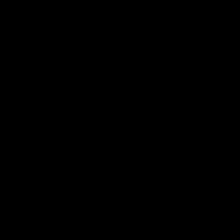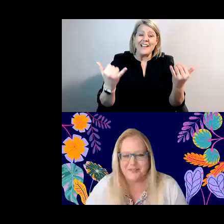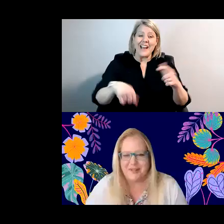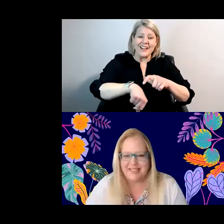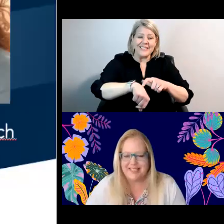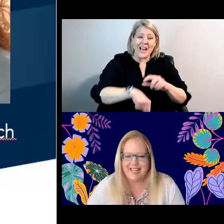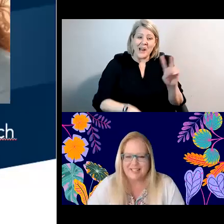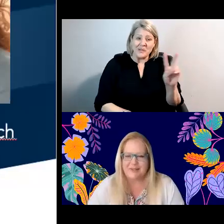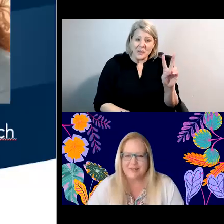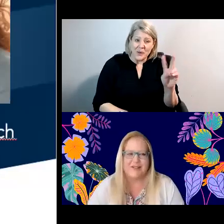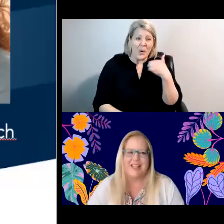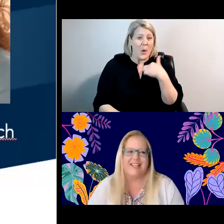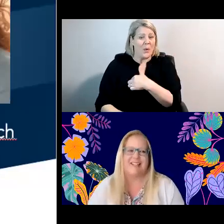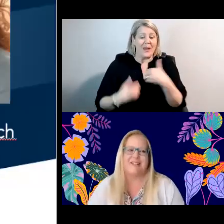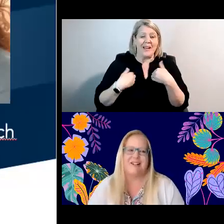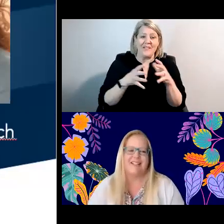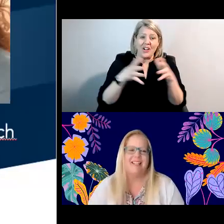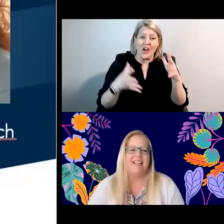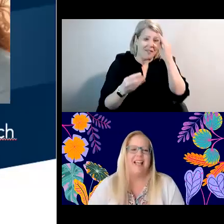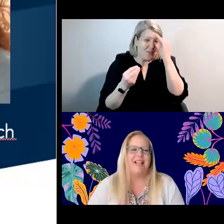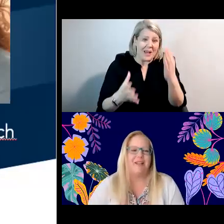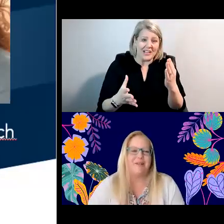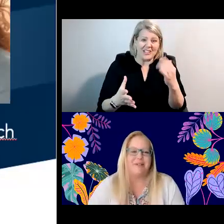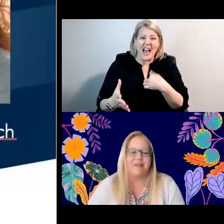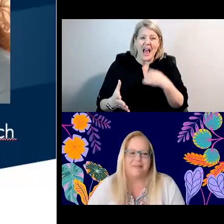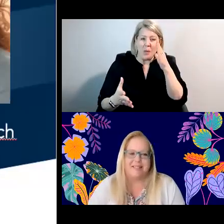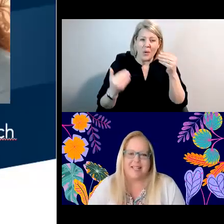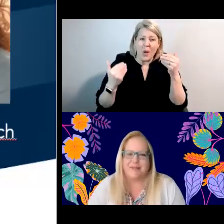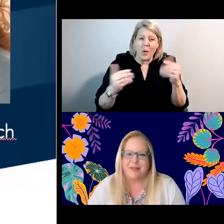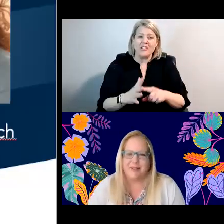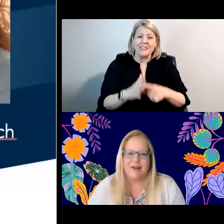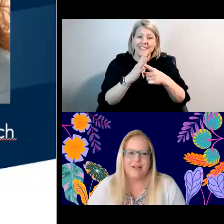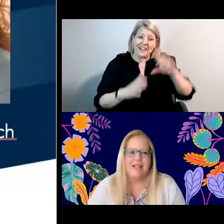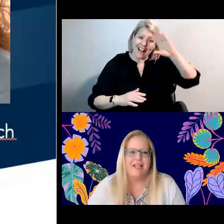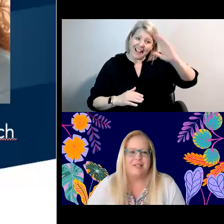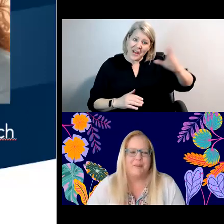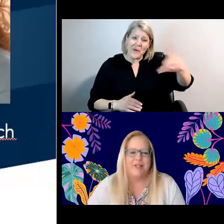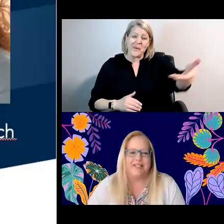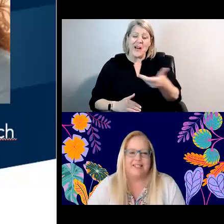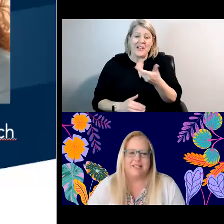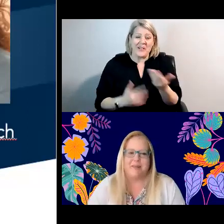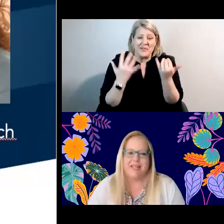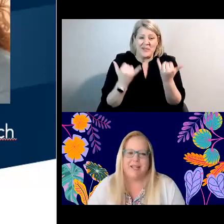Information today. So I'm gonna go ahead and get started. Hello and welcome to today's webinar, "Supported Decision-Making: